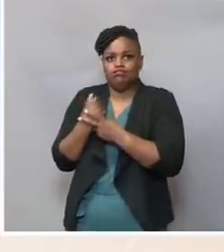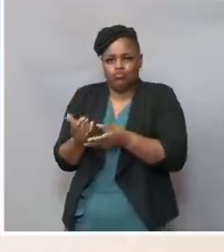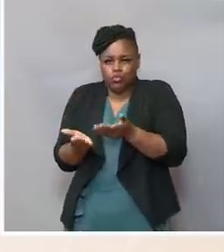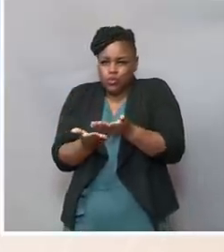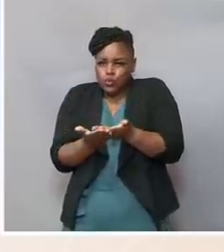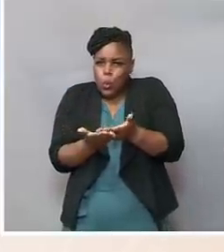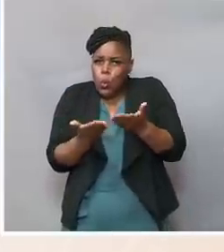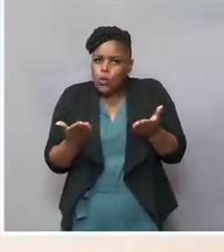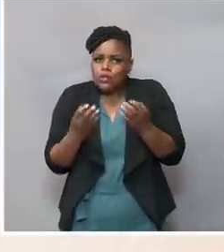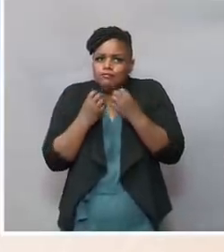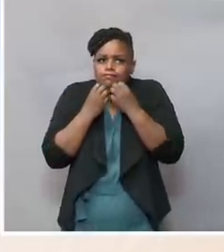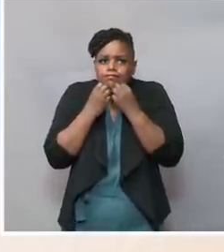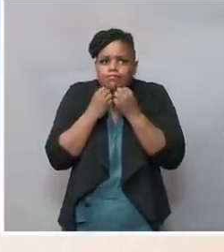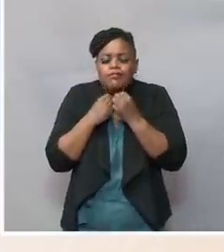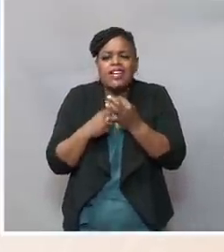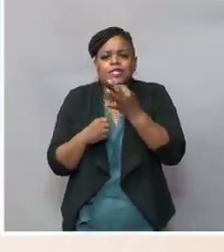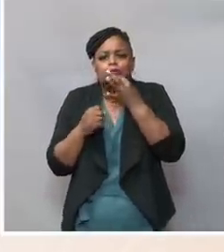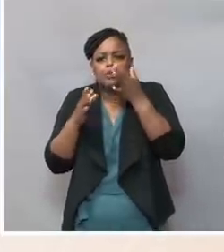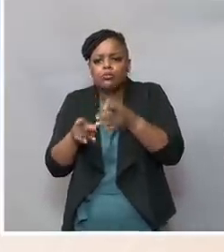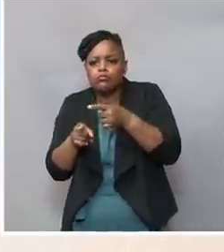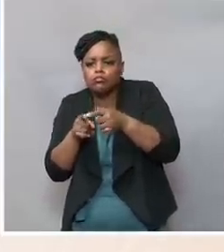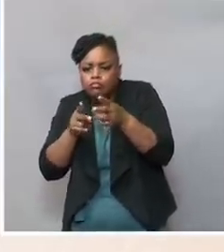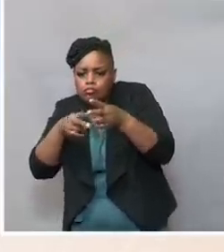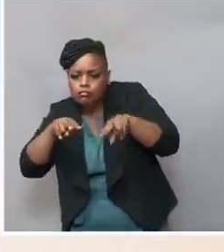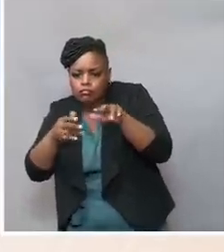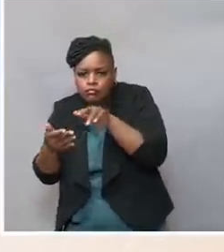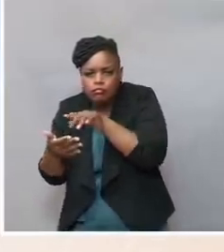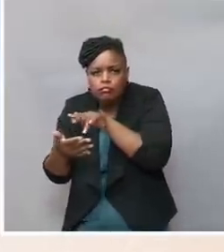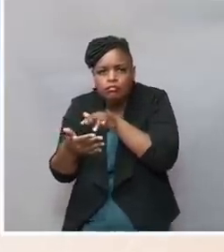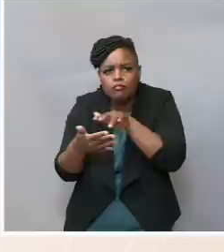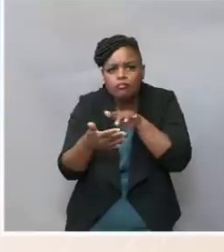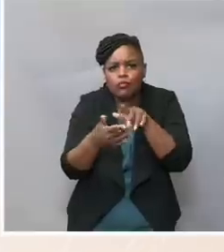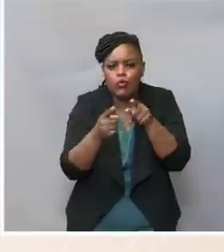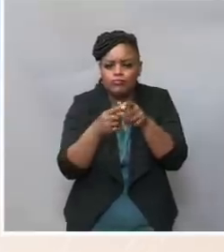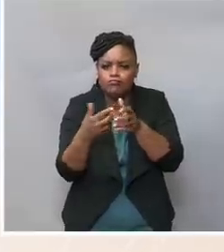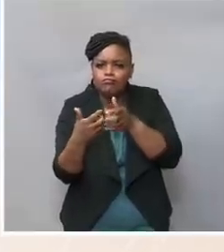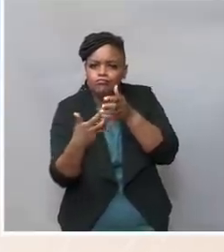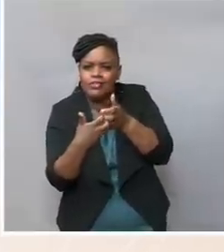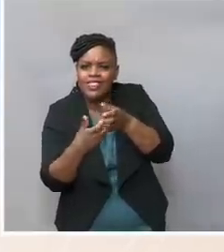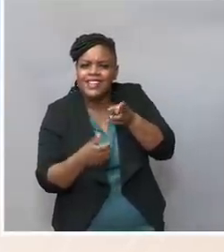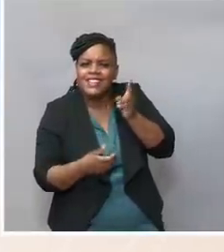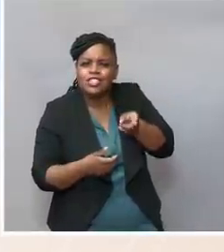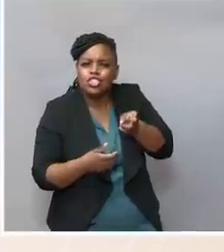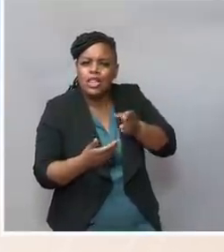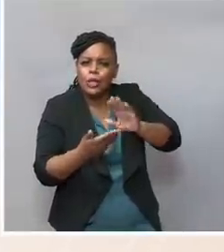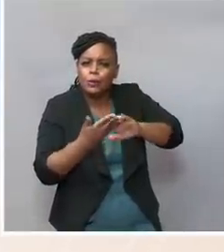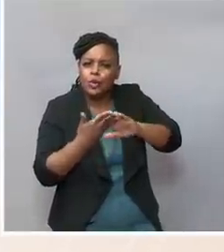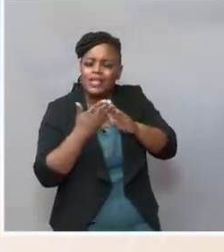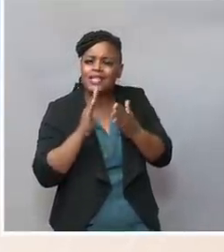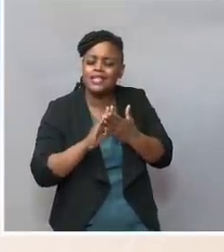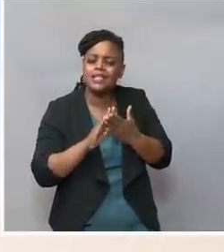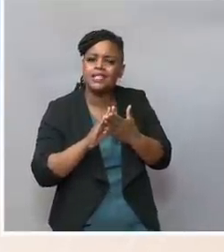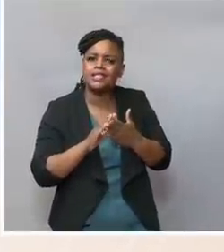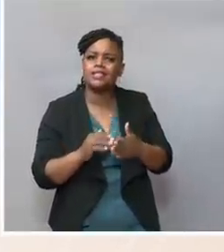and convening power to meet communities and individuals where they are and to support their commitment